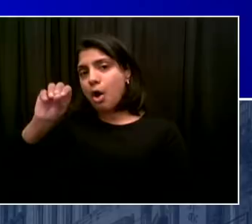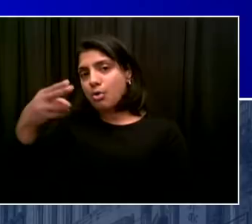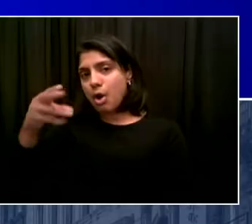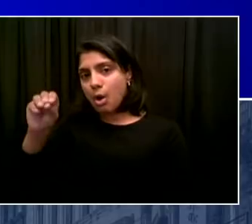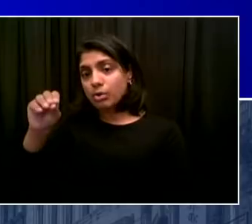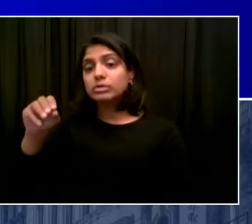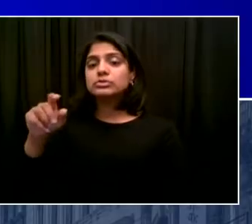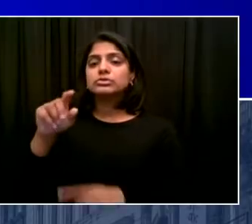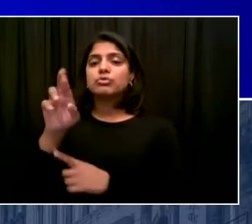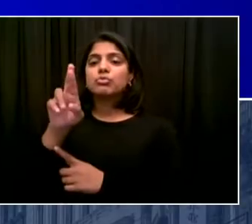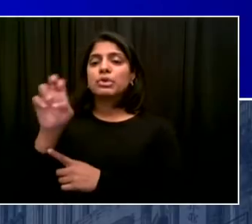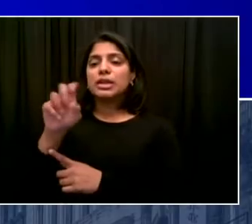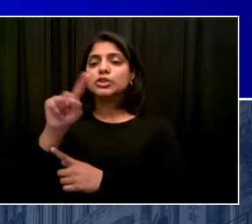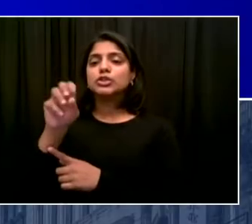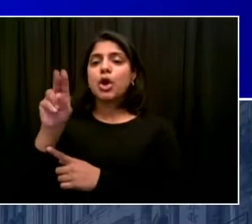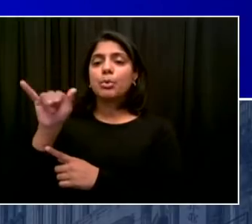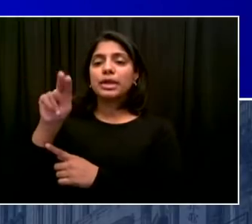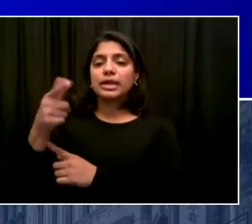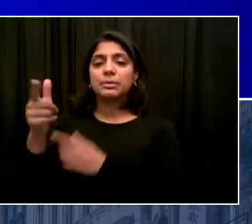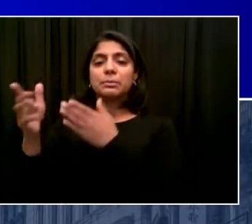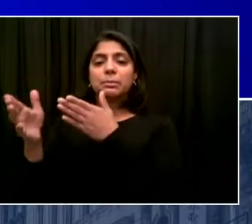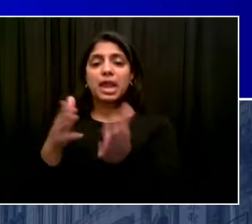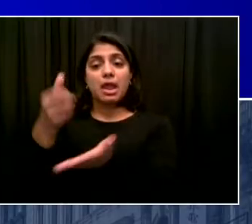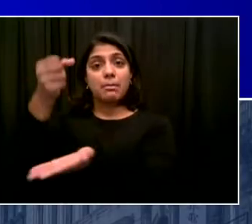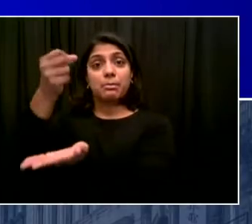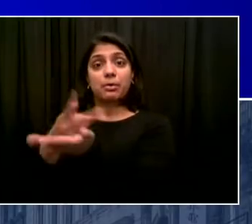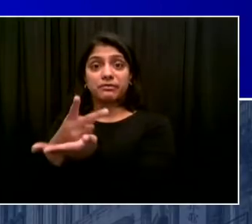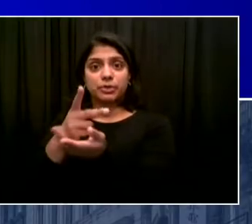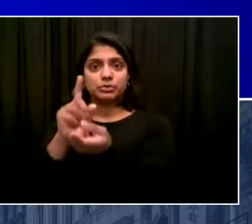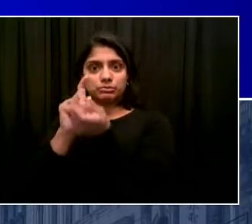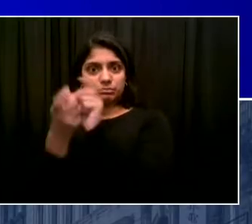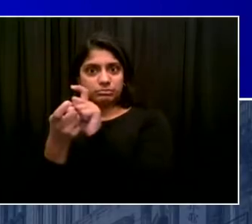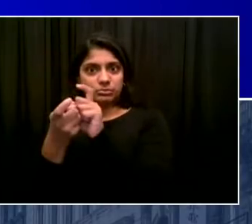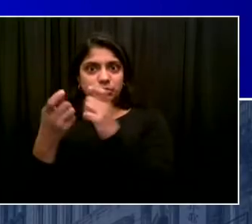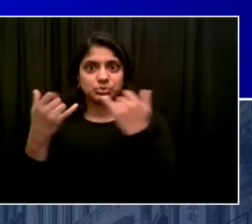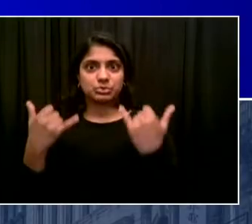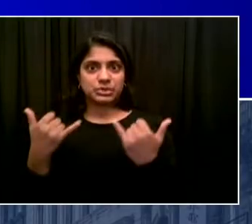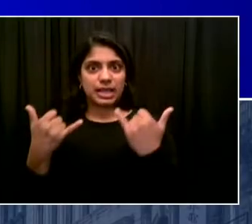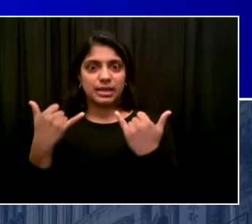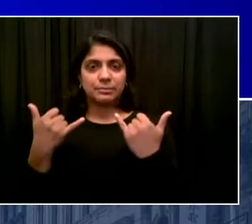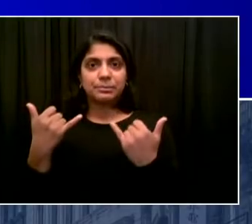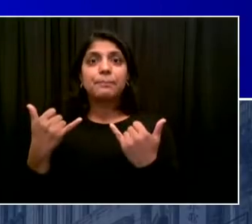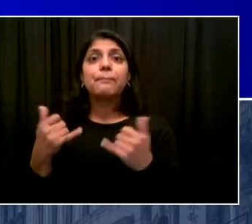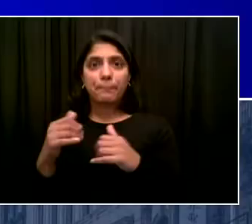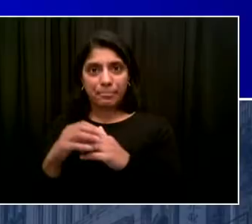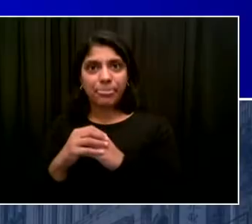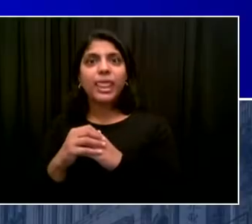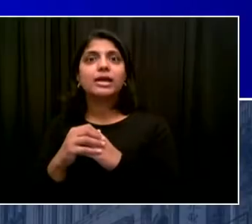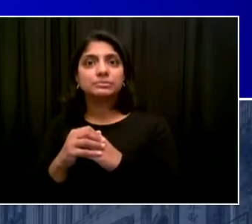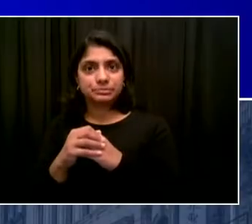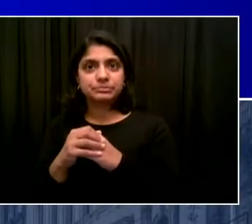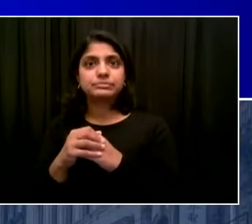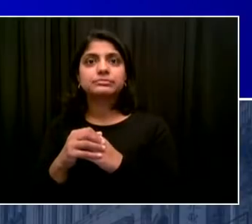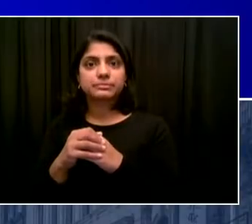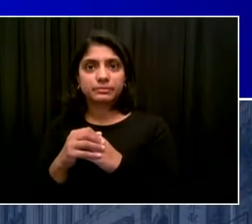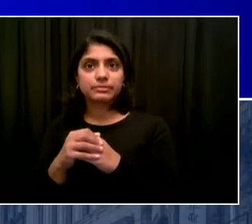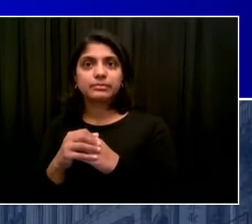TO THE APPROVAL OF THE SOHO/NOHO